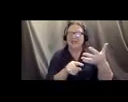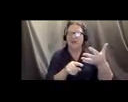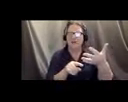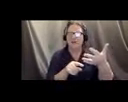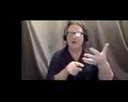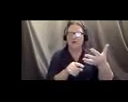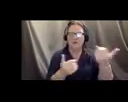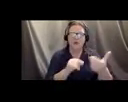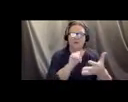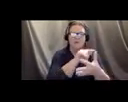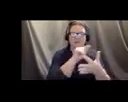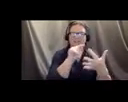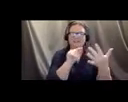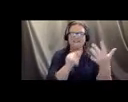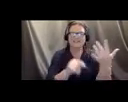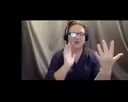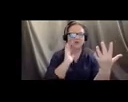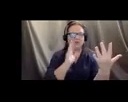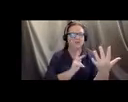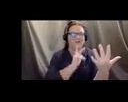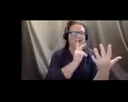in which sector will you lend your energy?